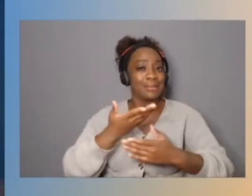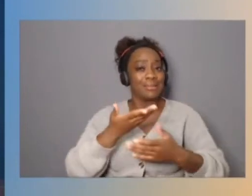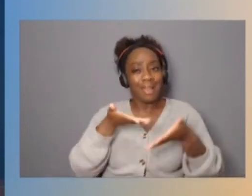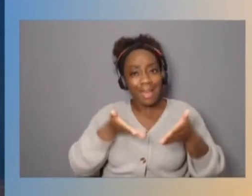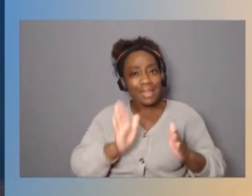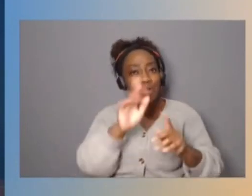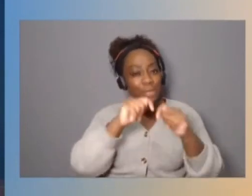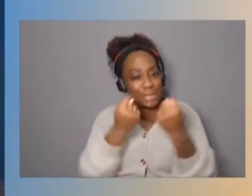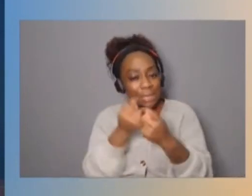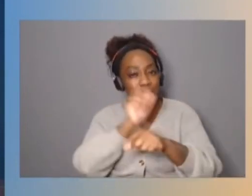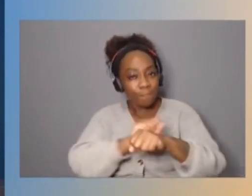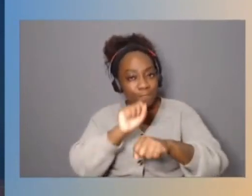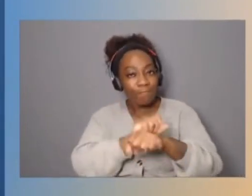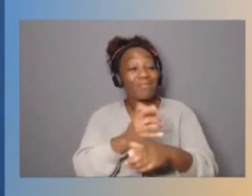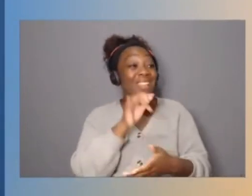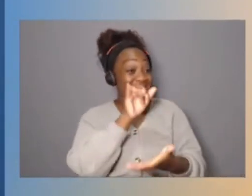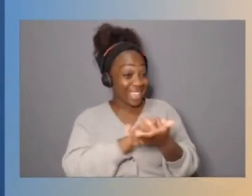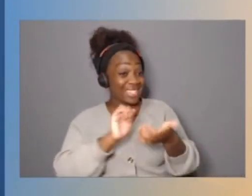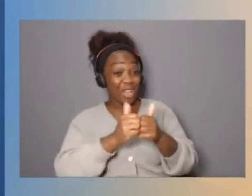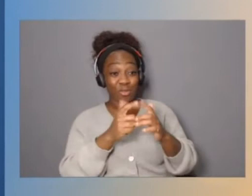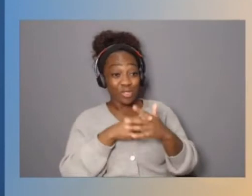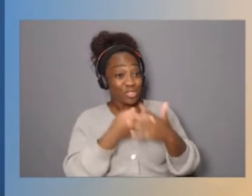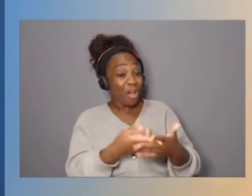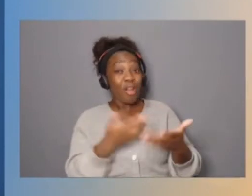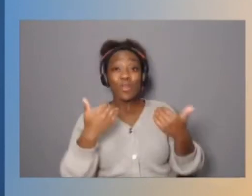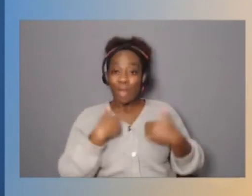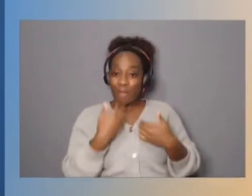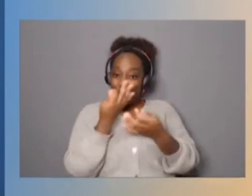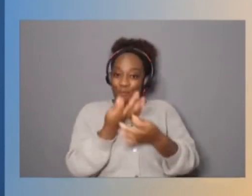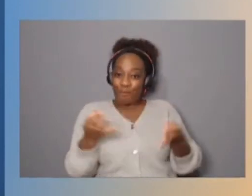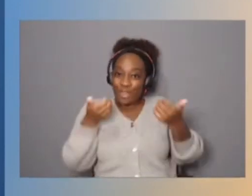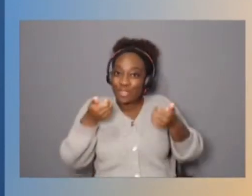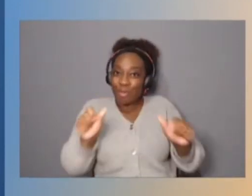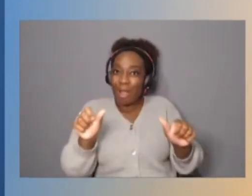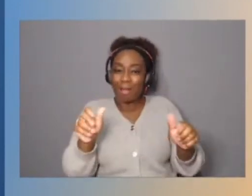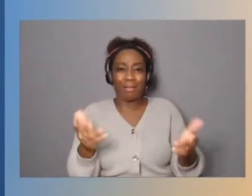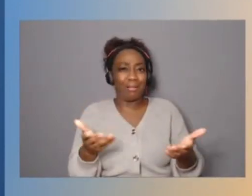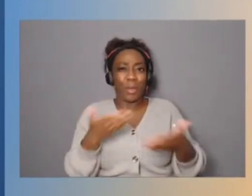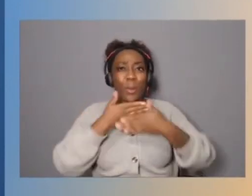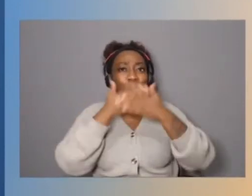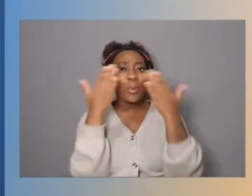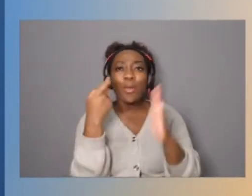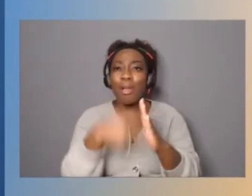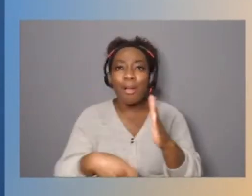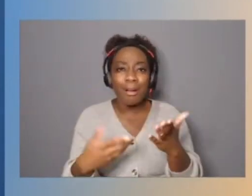Yeah. - You have this free trial, so it's like virtually no cost and there's lot to gain